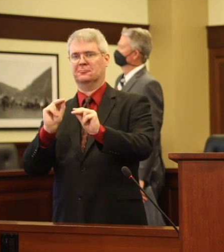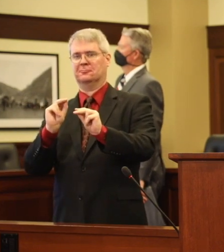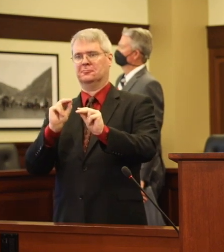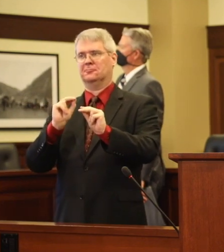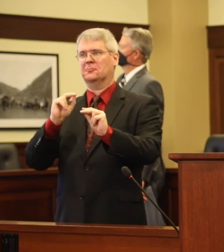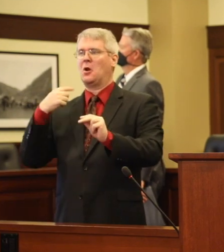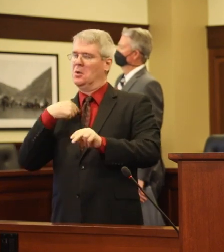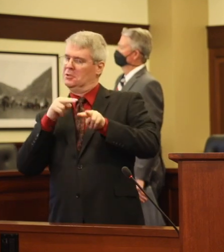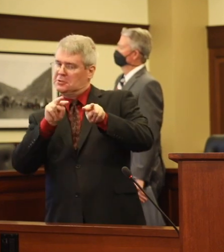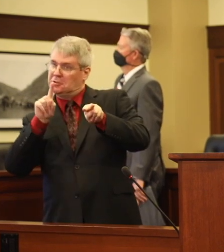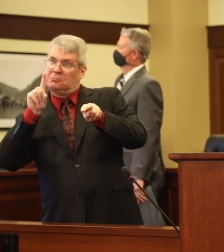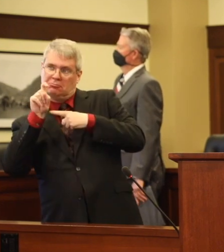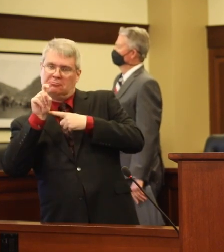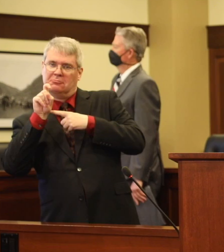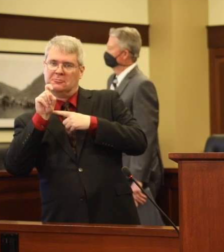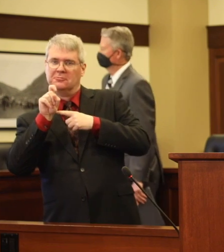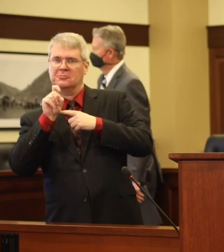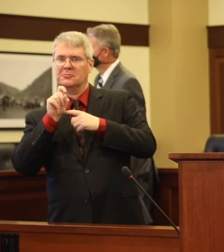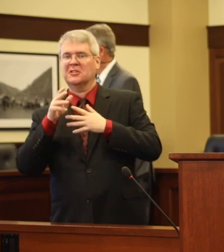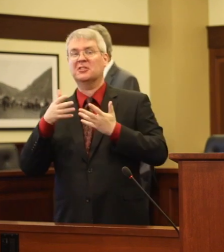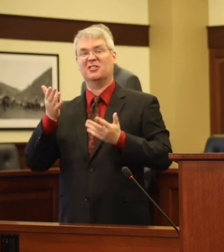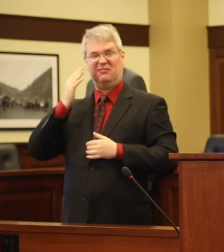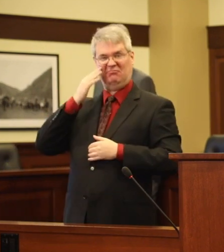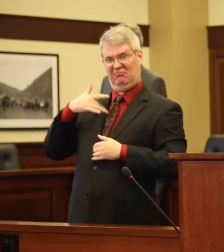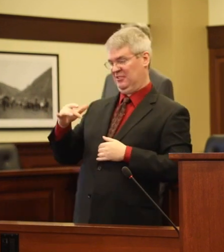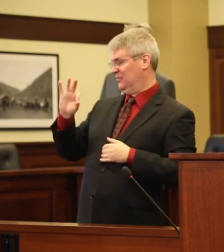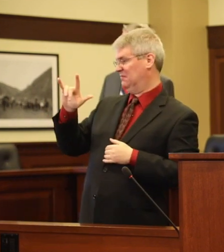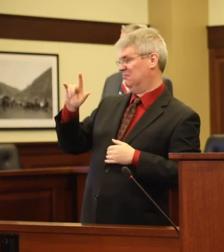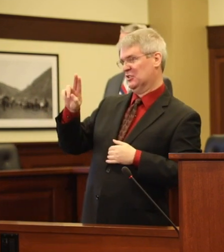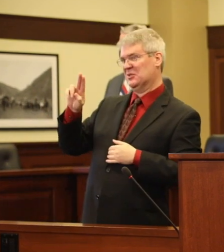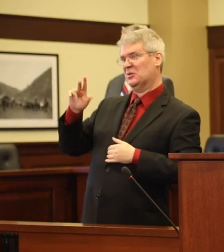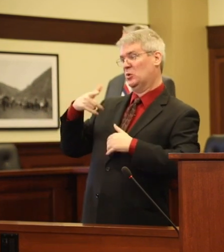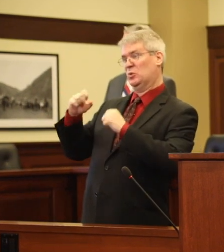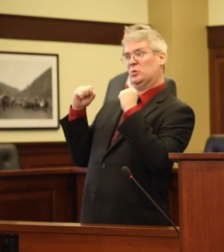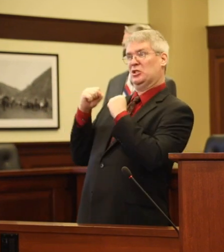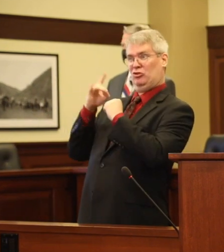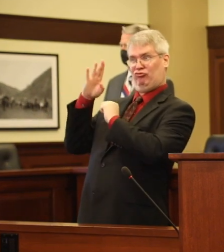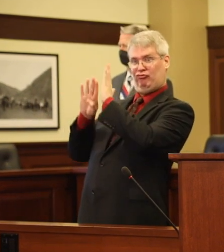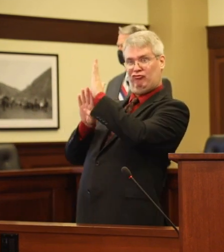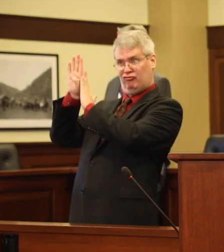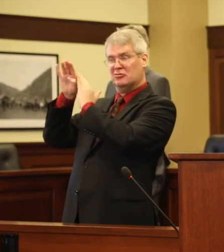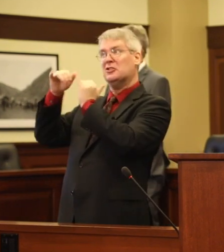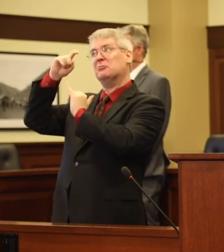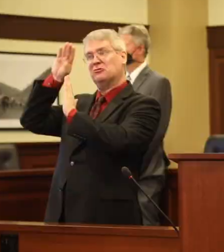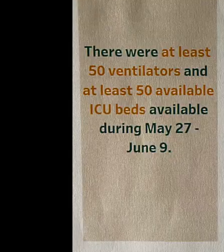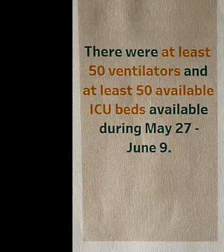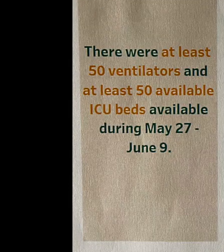So we think this is probably a fair picture of illnesses that in many cases might be COVID.